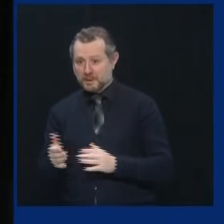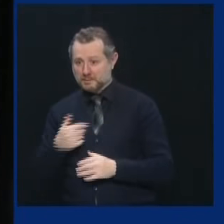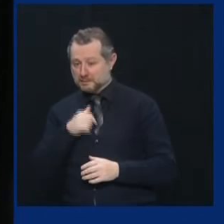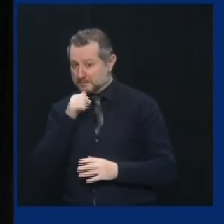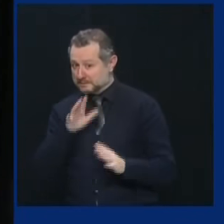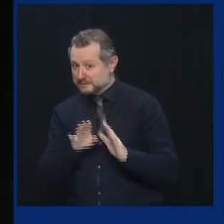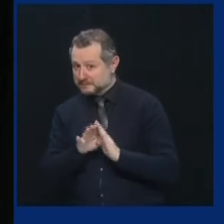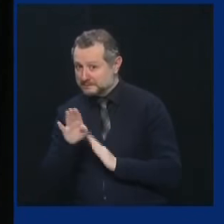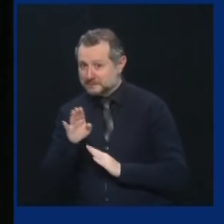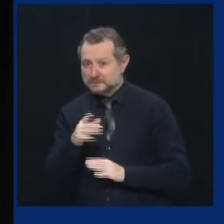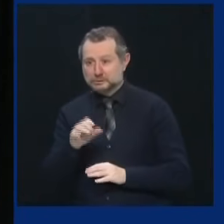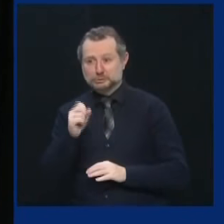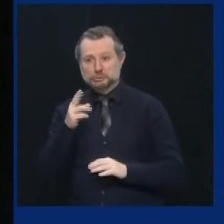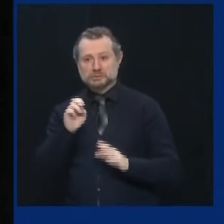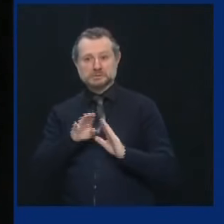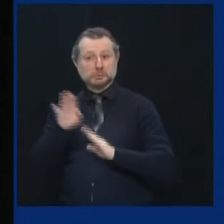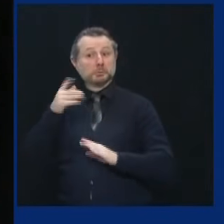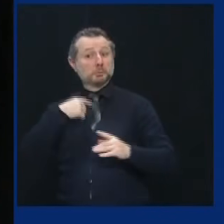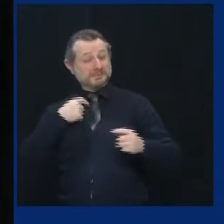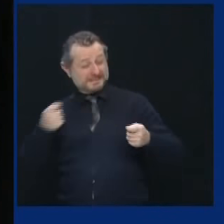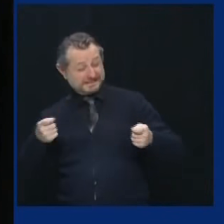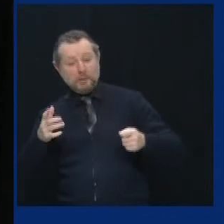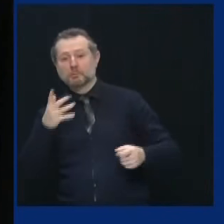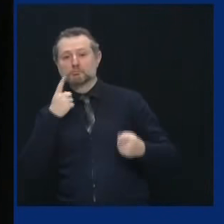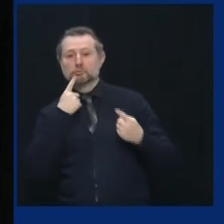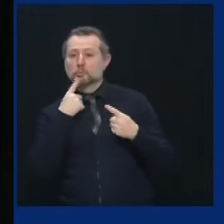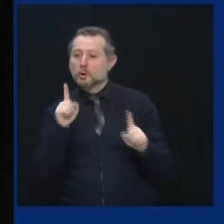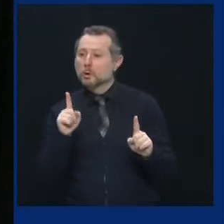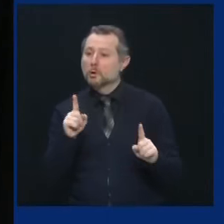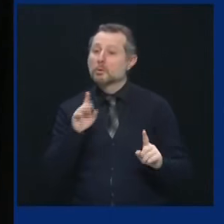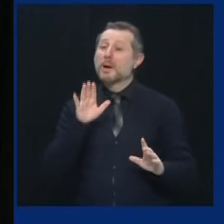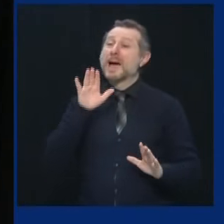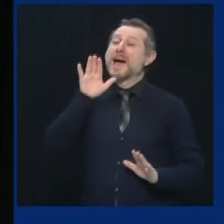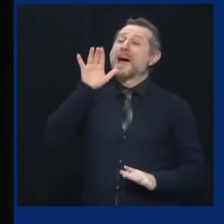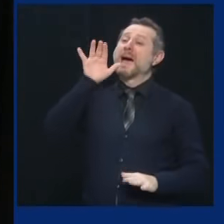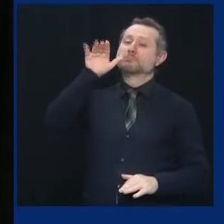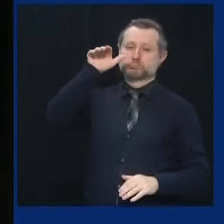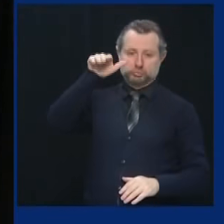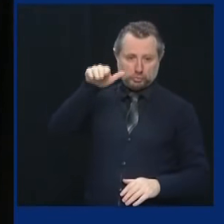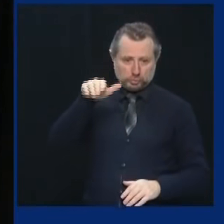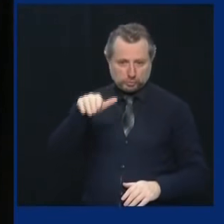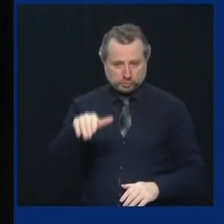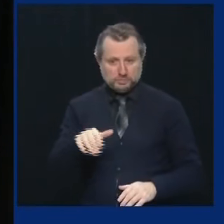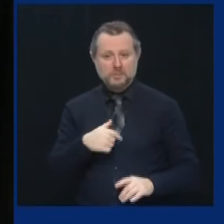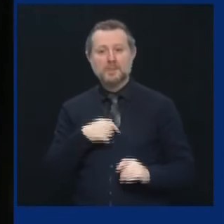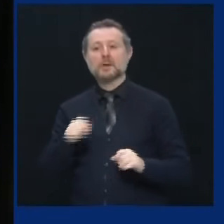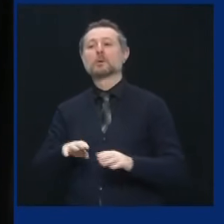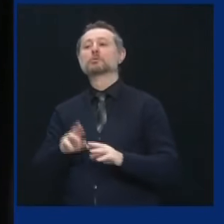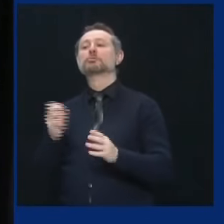HAS A VERY HIGH POSITIVITY.